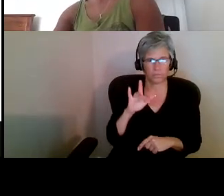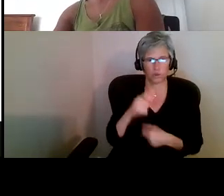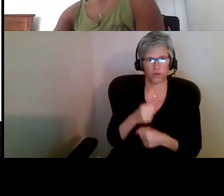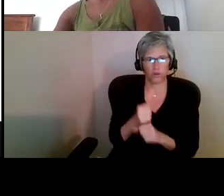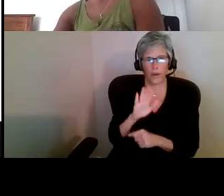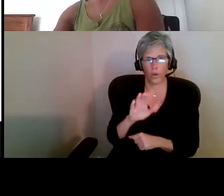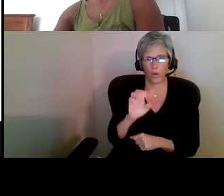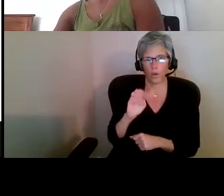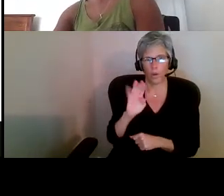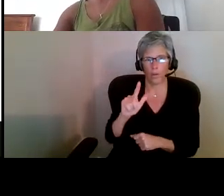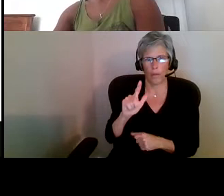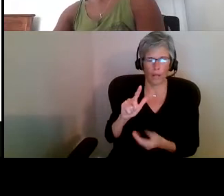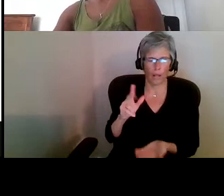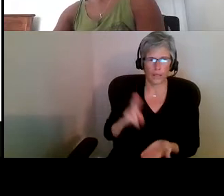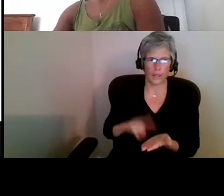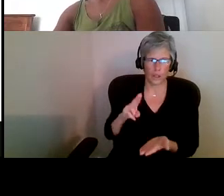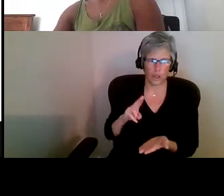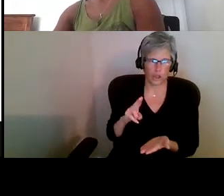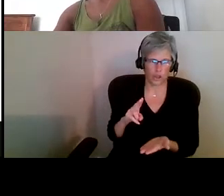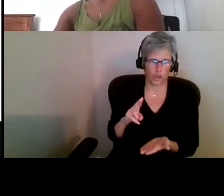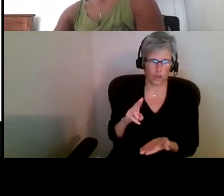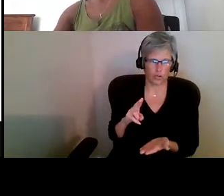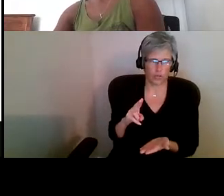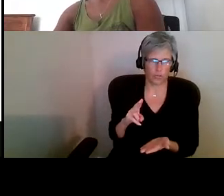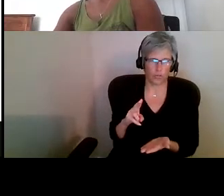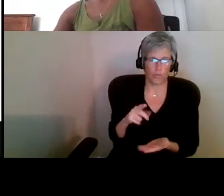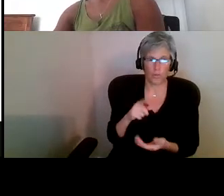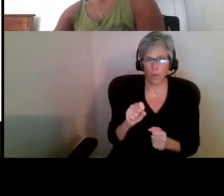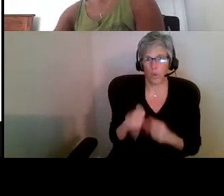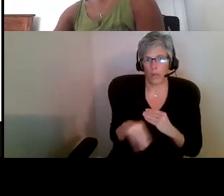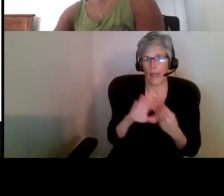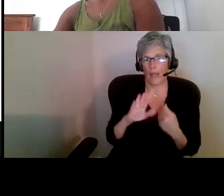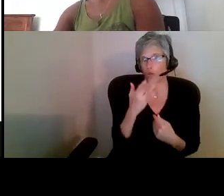This is the place where you can add your preferred pronoun so that students